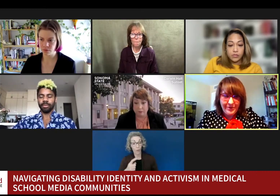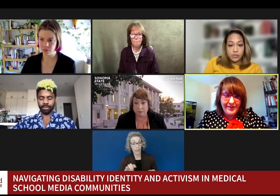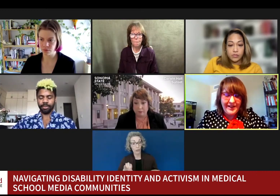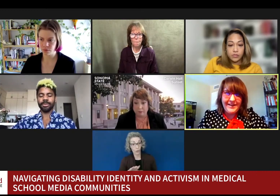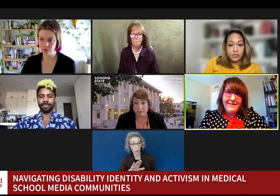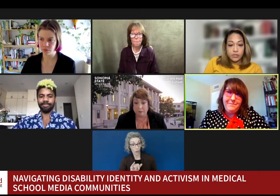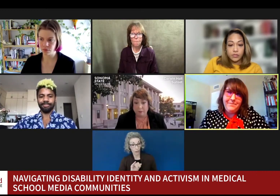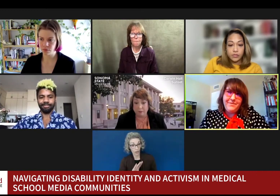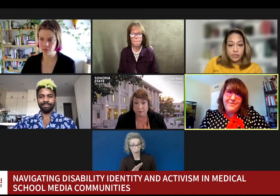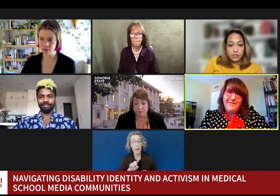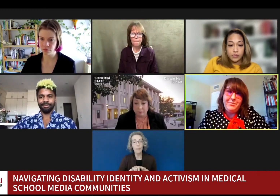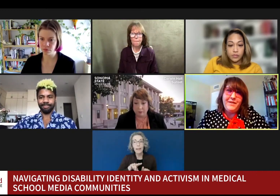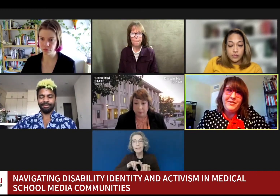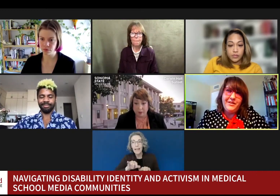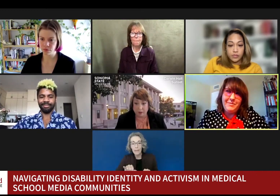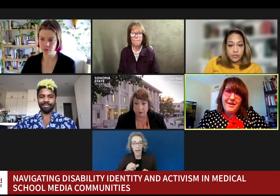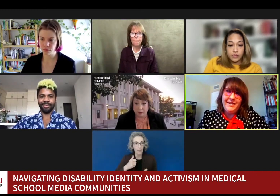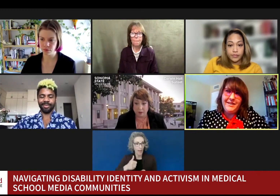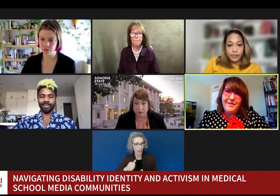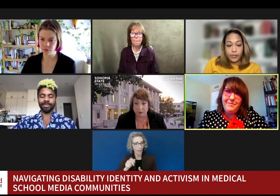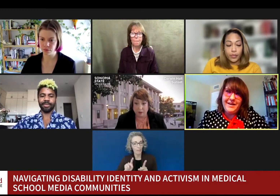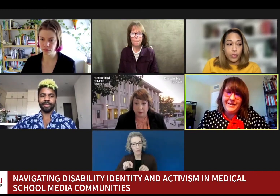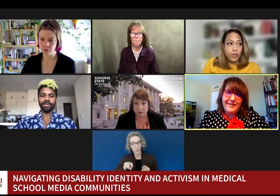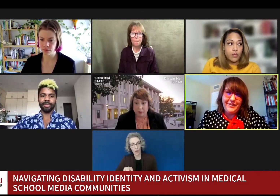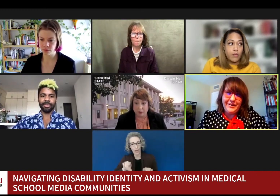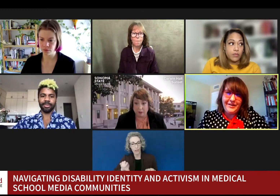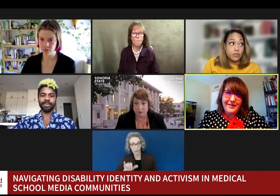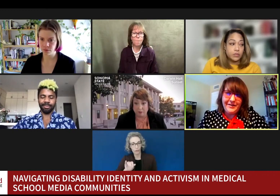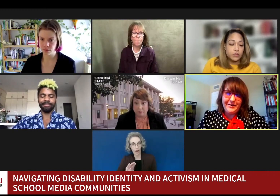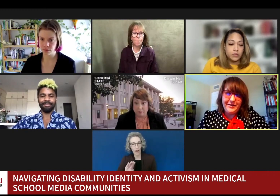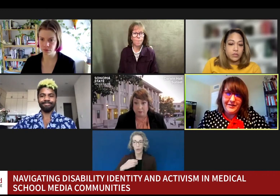I wish professionalism had a different meaning than it currently does.